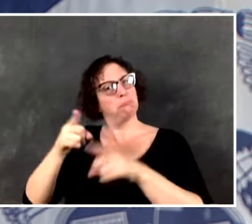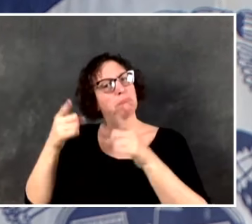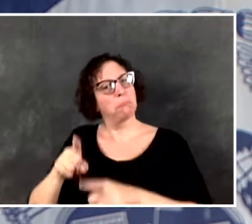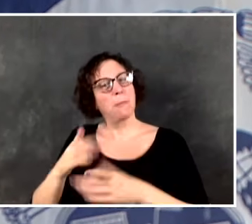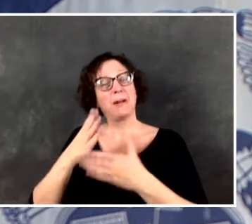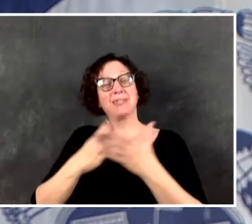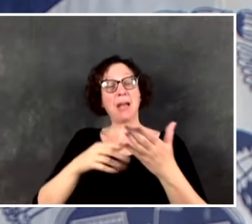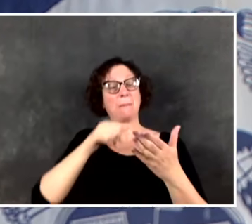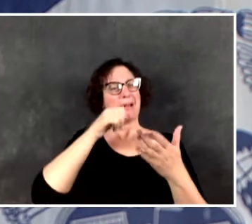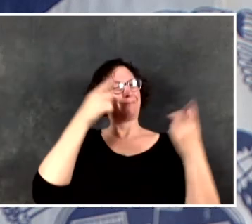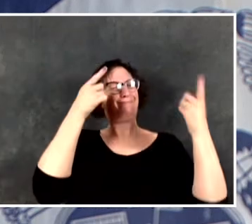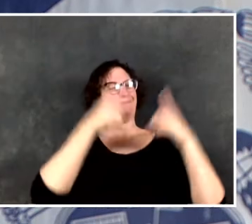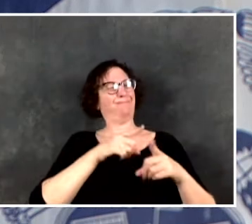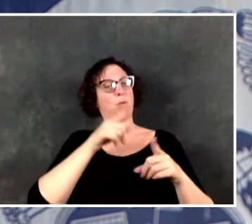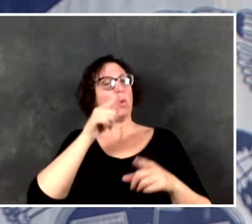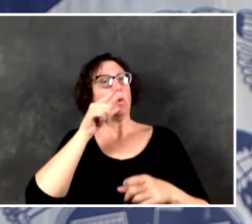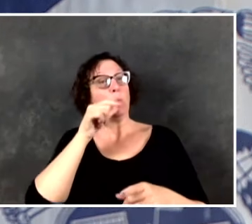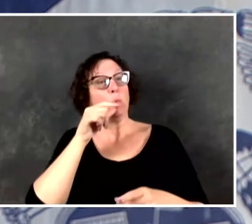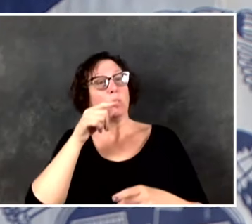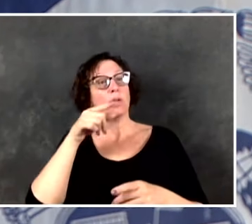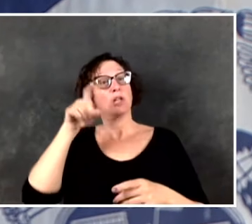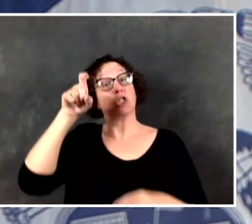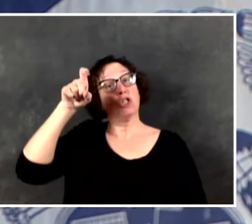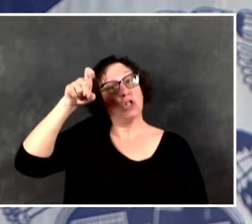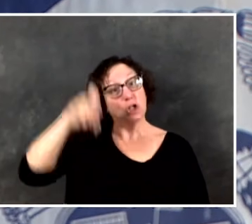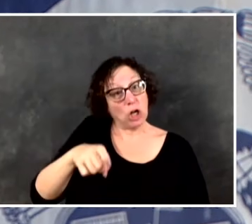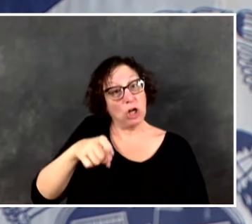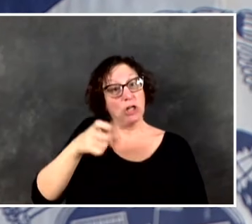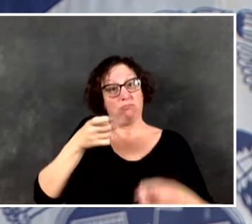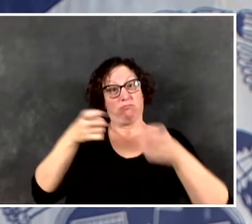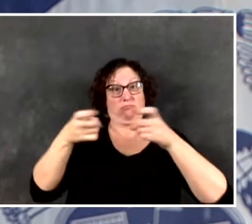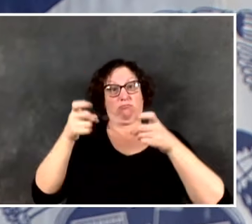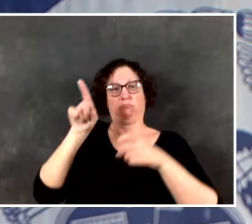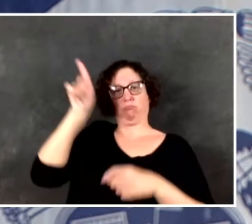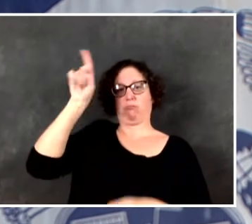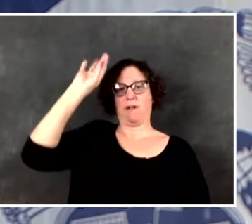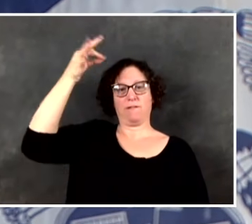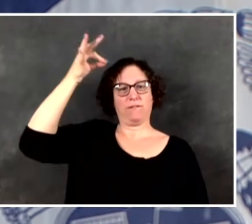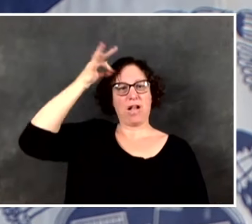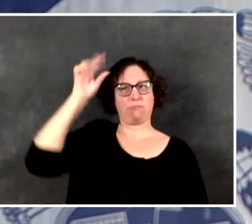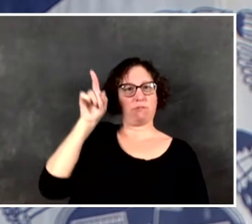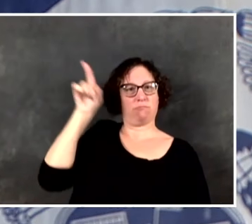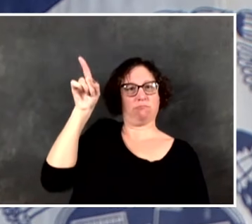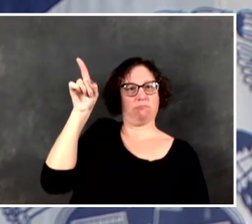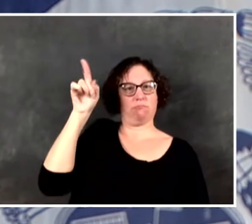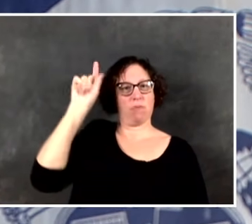THE GOAL OF WERHE I WANT TO SEE THEMAN HDLDE IN THE CENTRAL STIMULUS AND